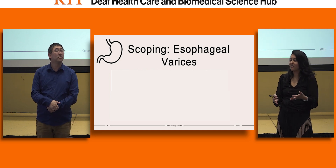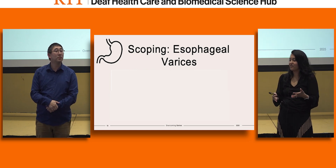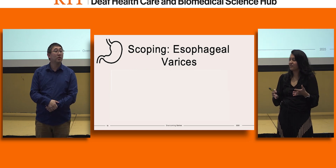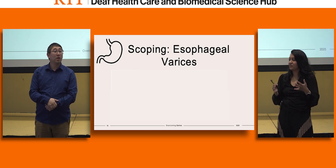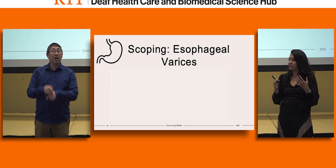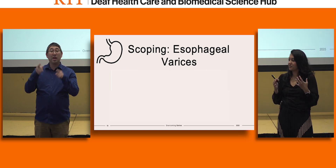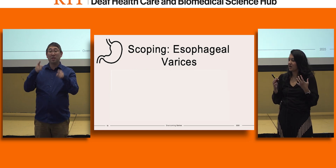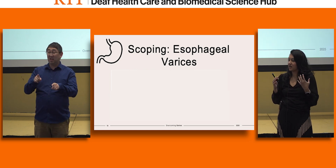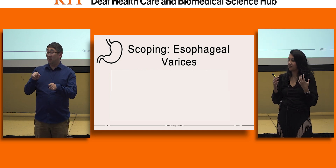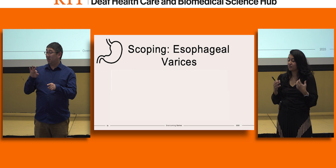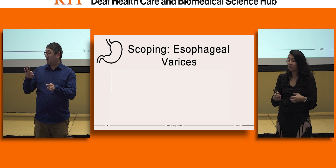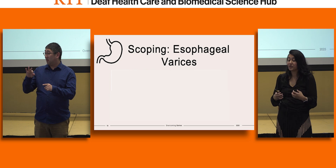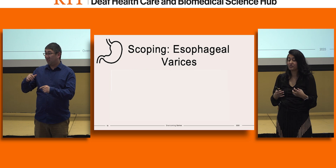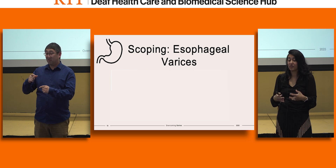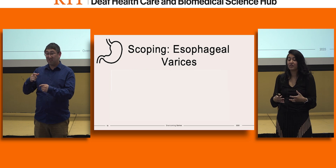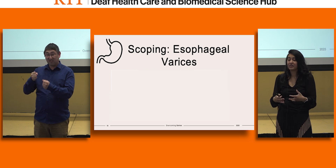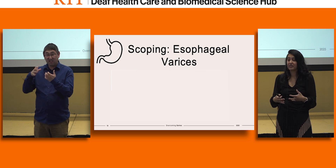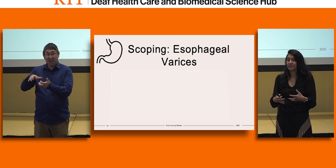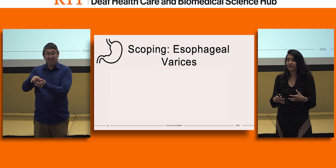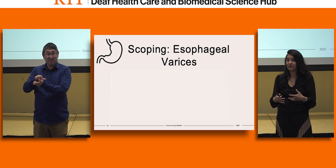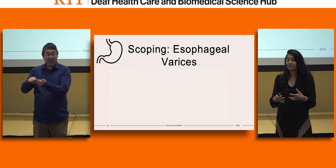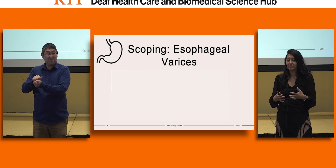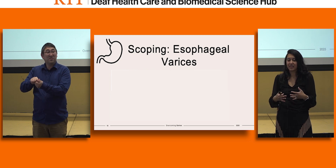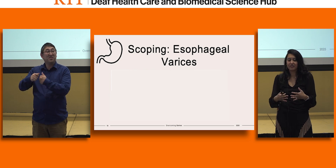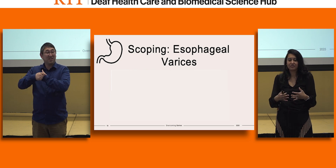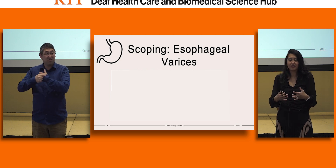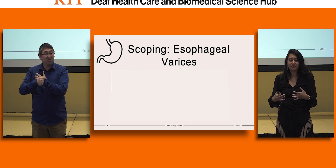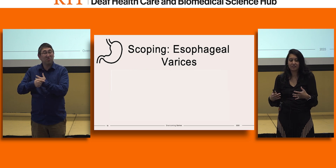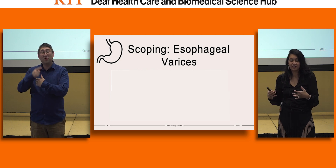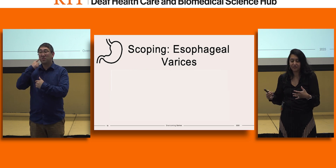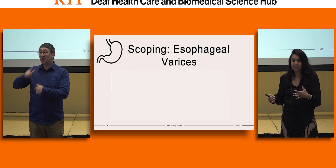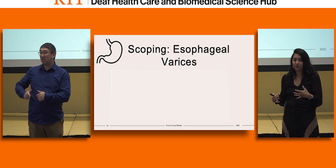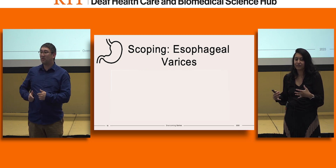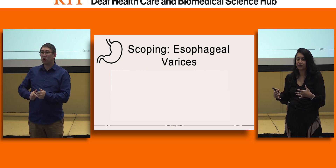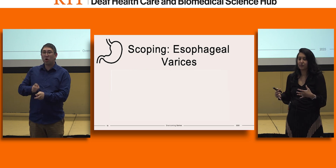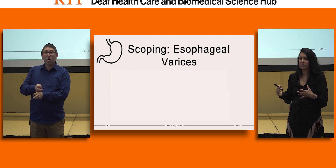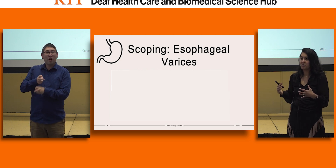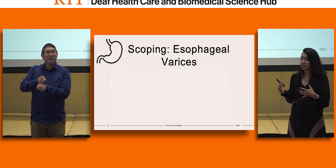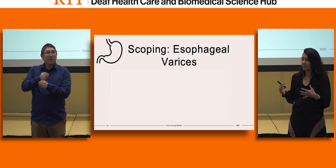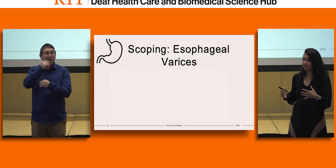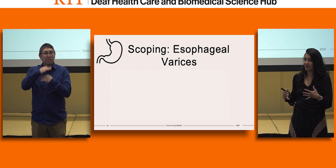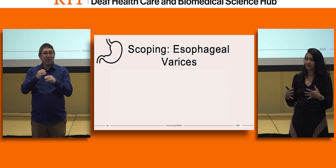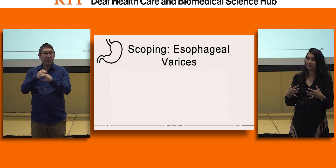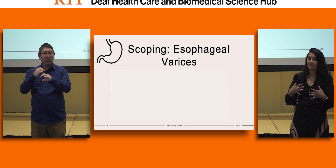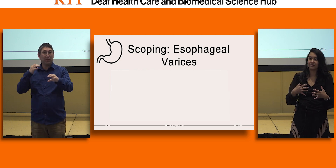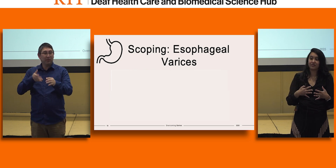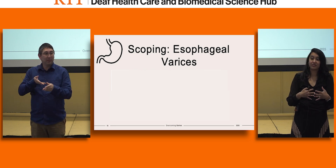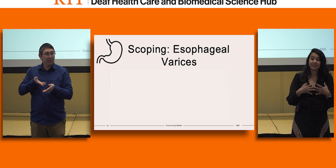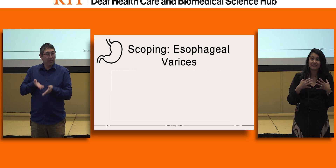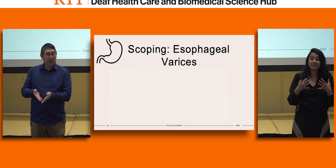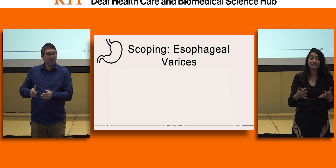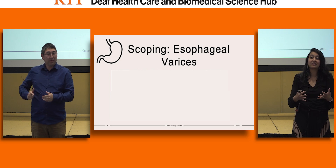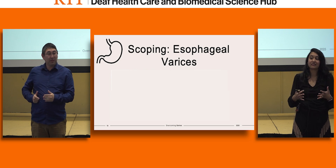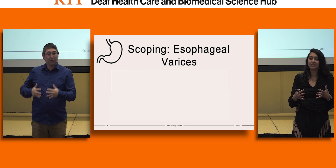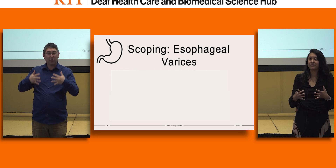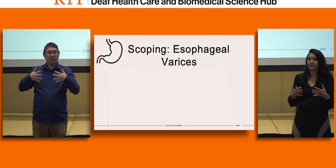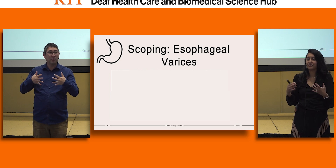when you have so much scarring in the liver is it's difficult for the blood vessels that are existing in the liver